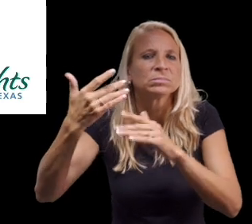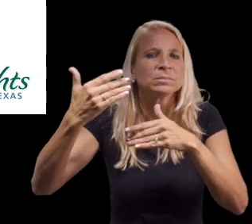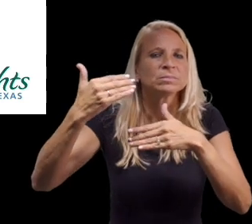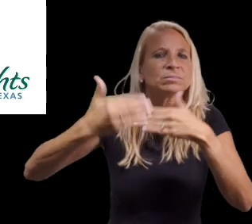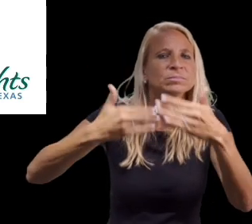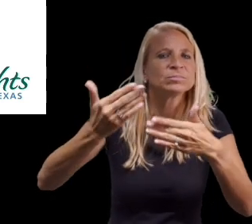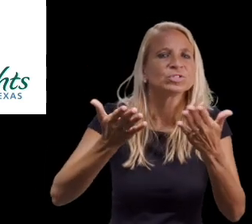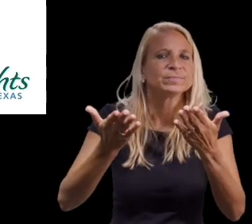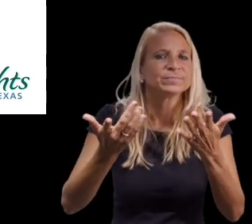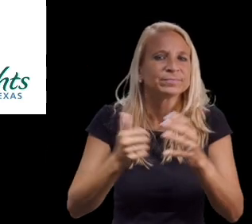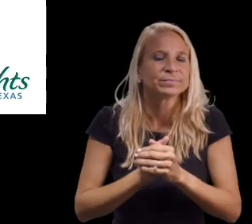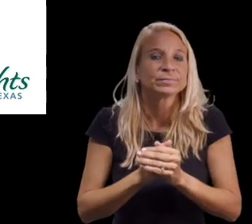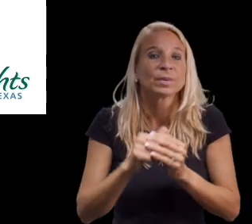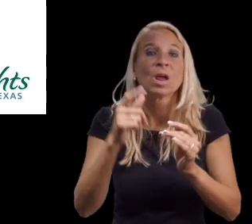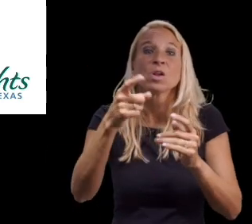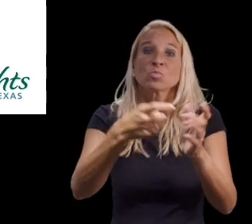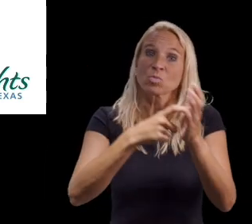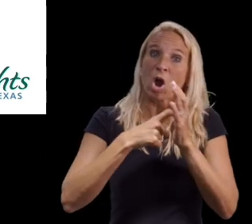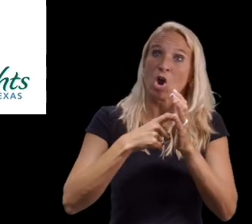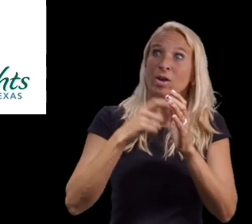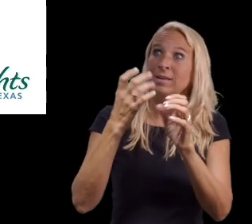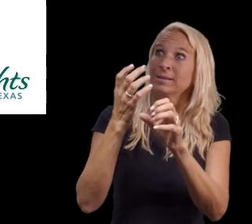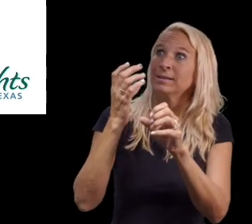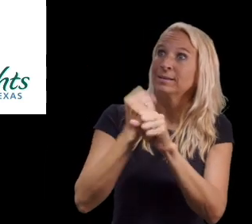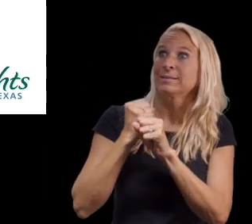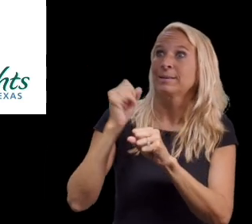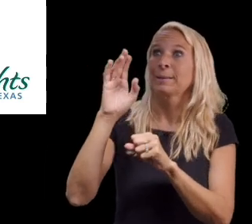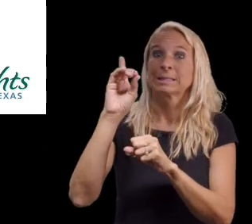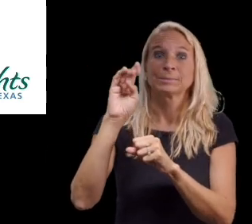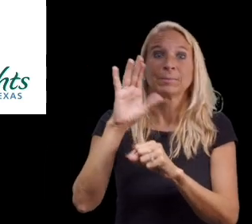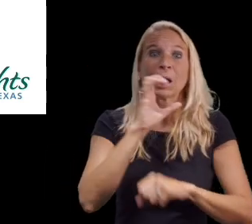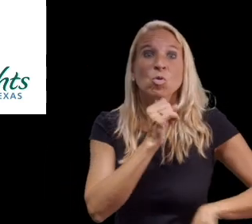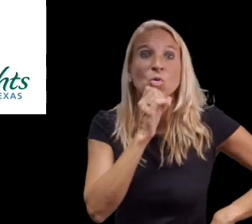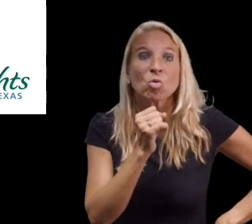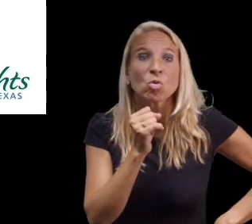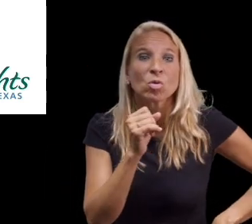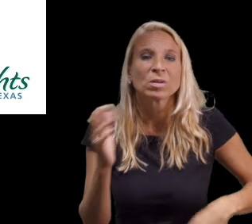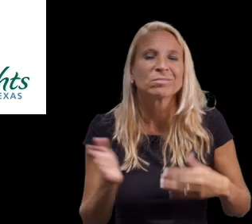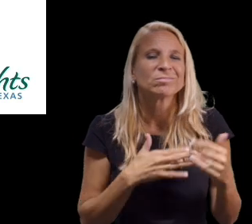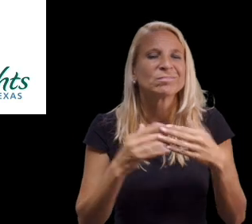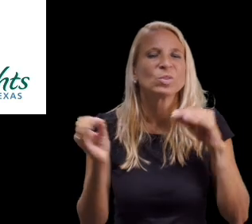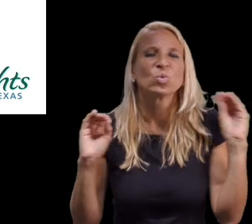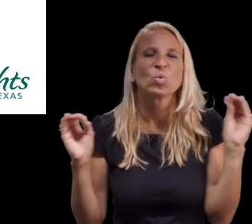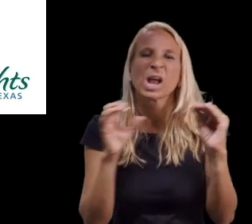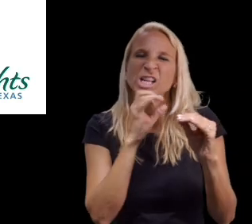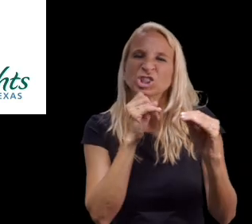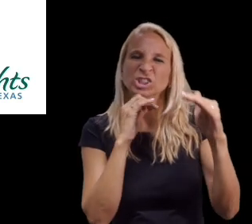The requirements to receive DBMD there's no age limit to receive the services,